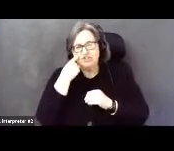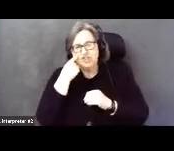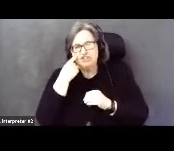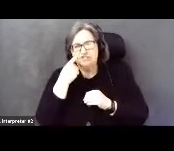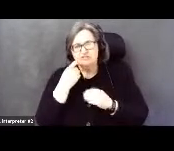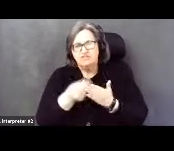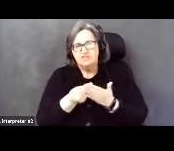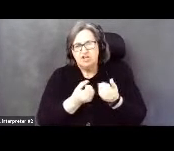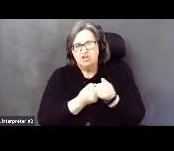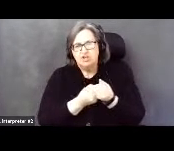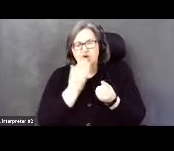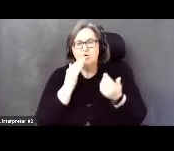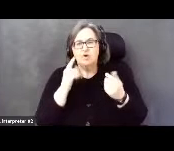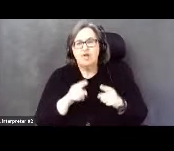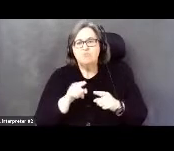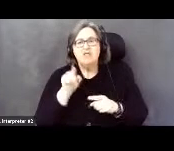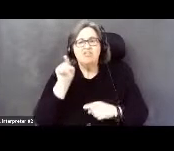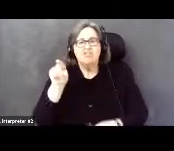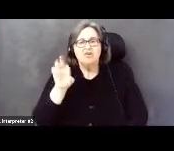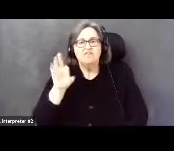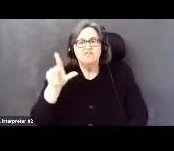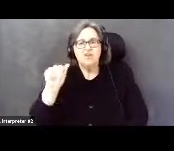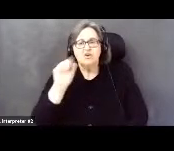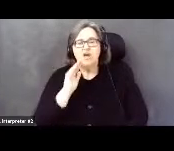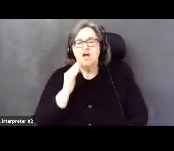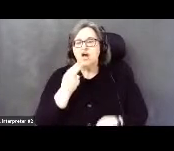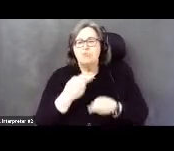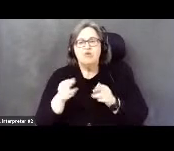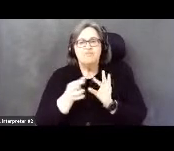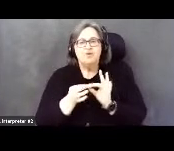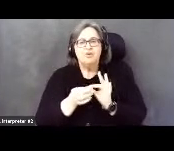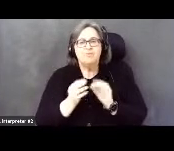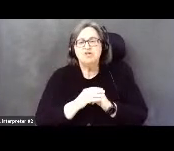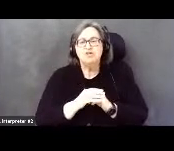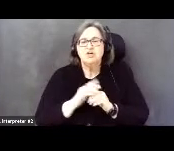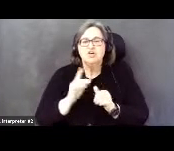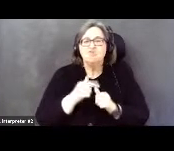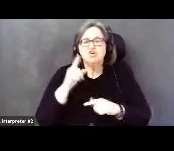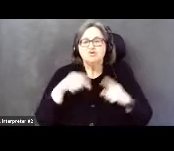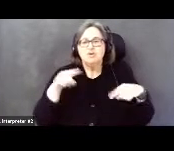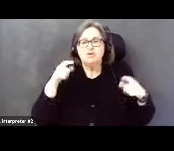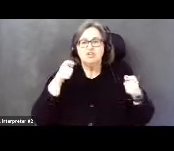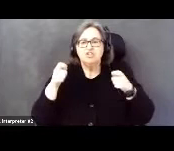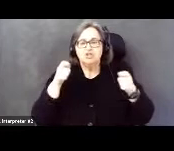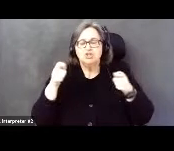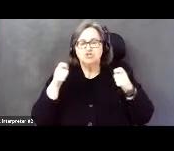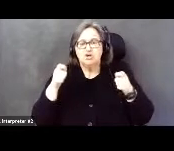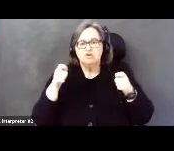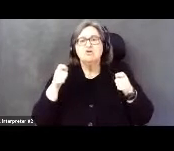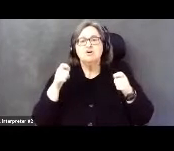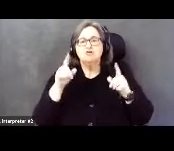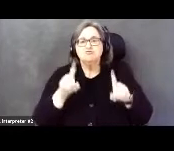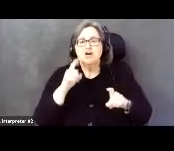in Florida. It is the first randomized control trial of the resource facilitation in juvenile